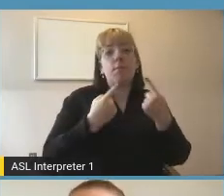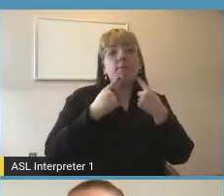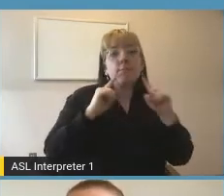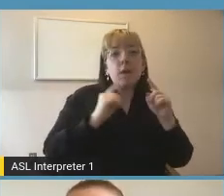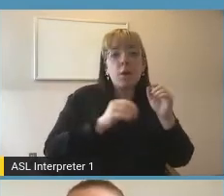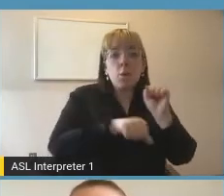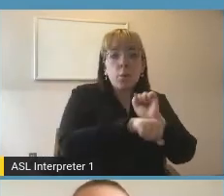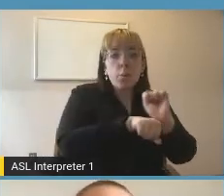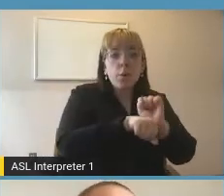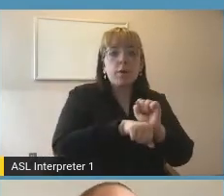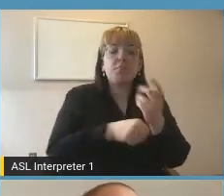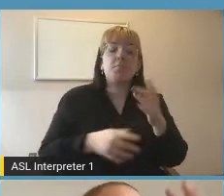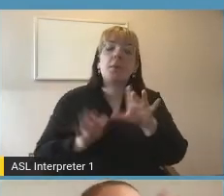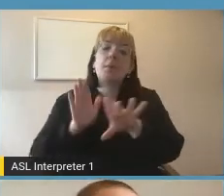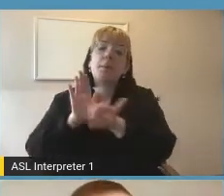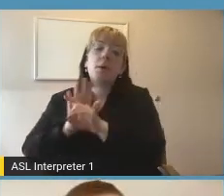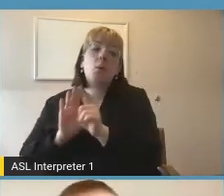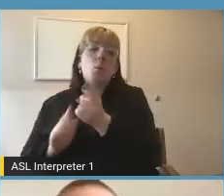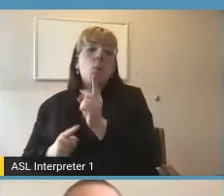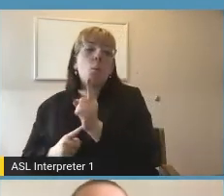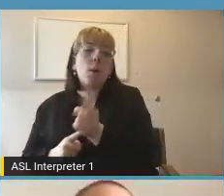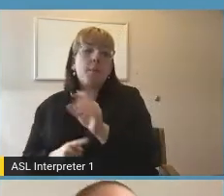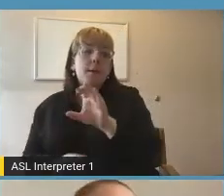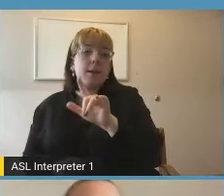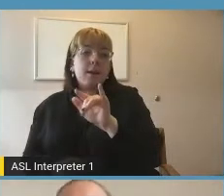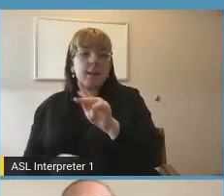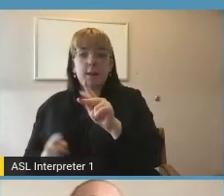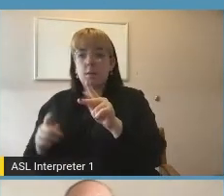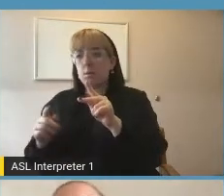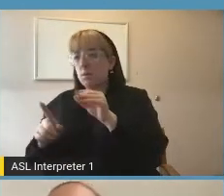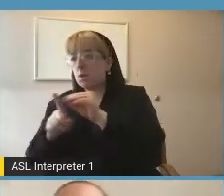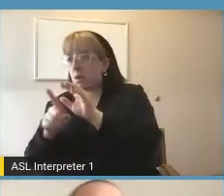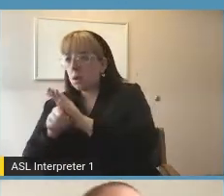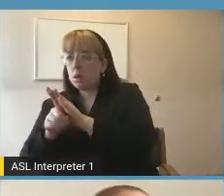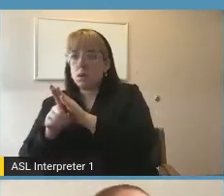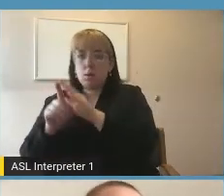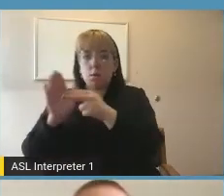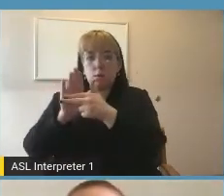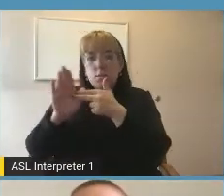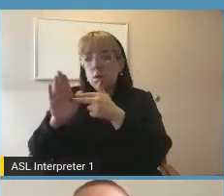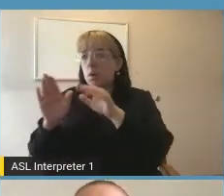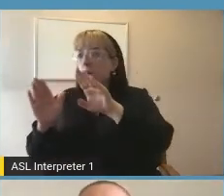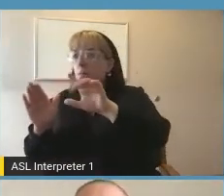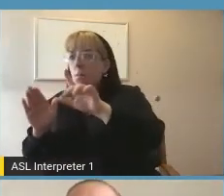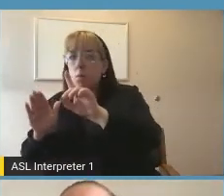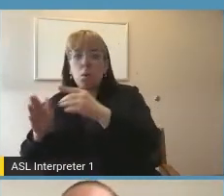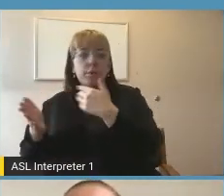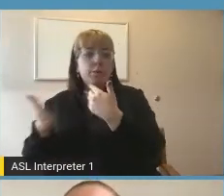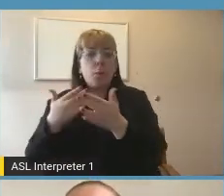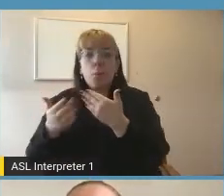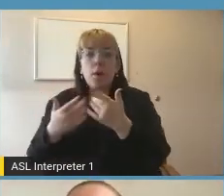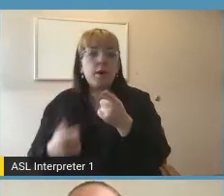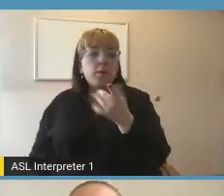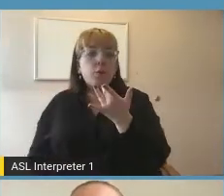a one minute clip to use highlight, mark, bold cut and copy however you mark that section